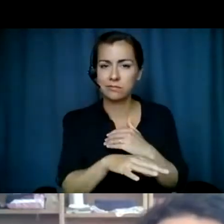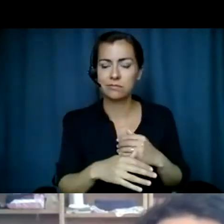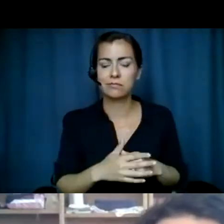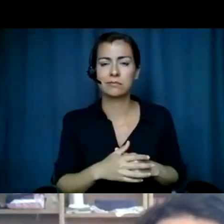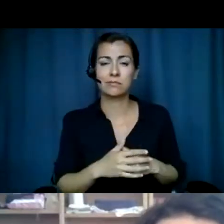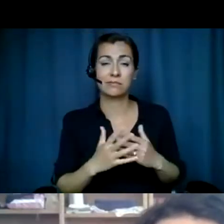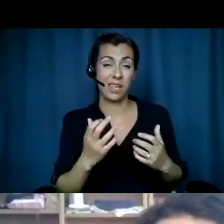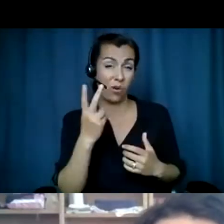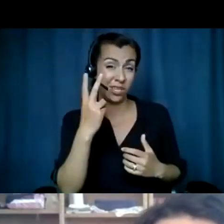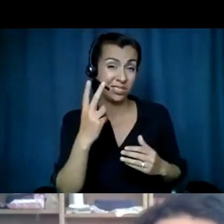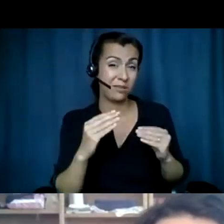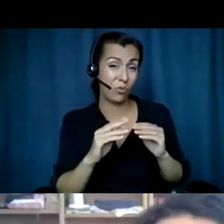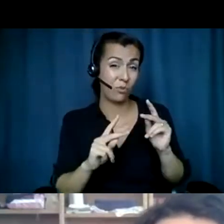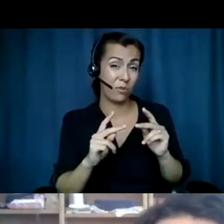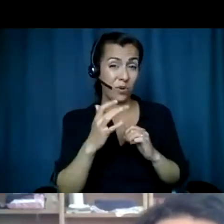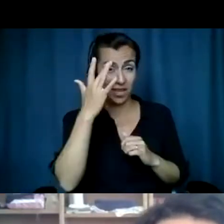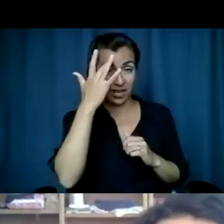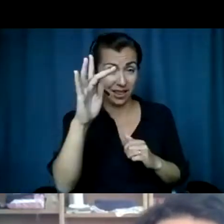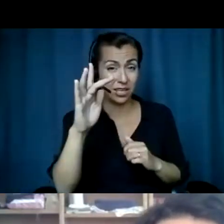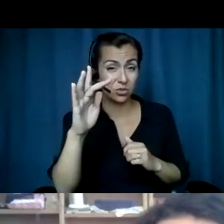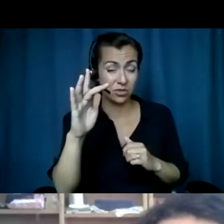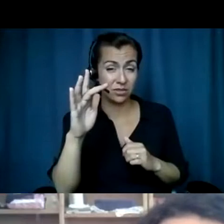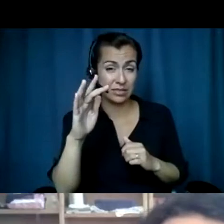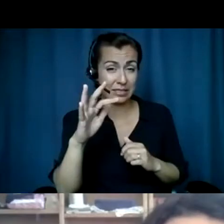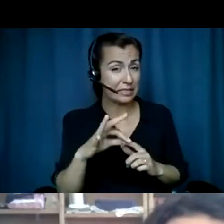question is- the ADA Roundtable increased my knowledge about